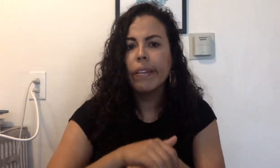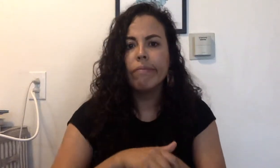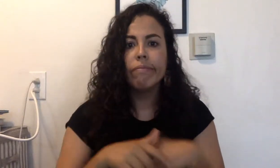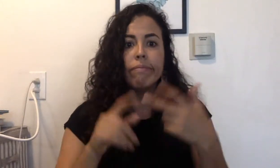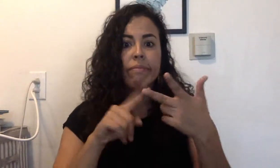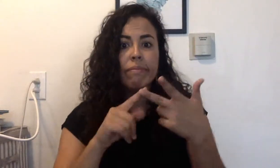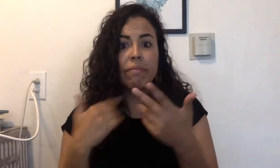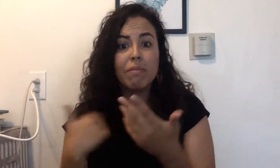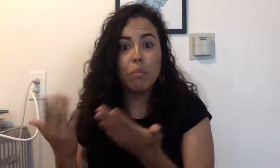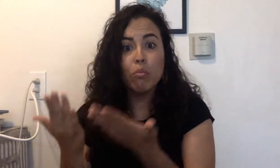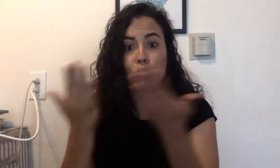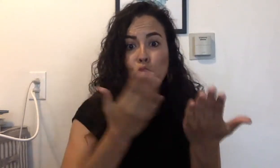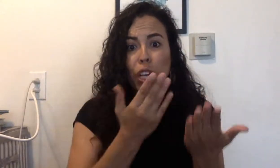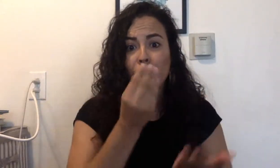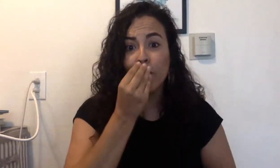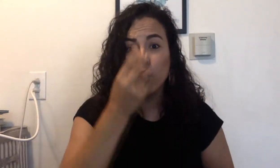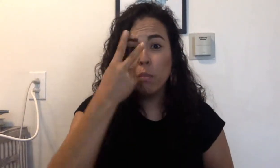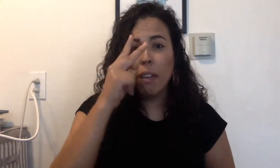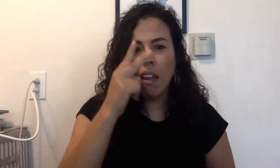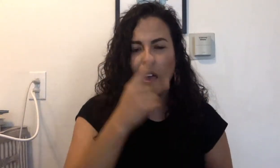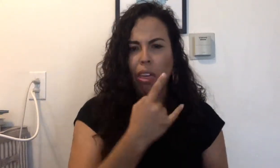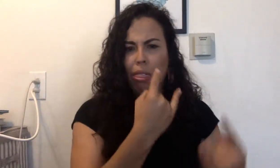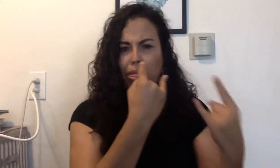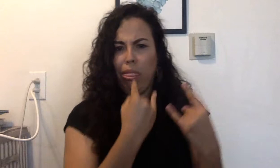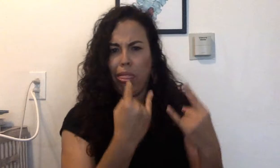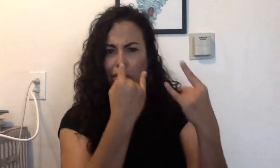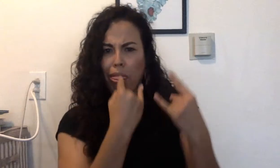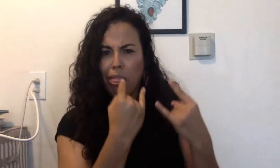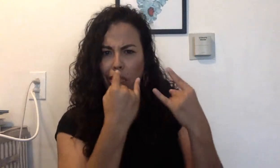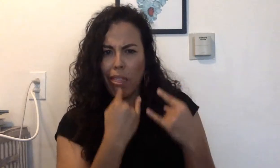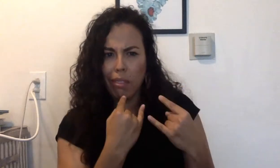I would be made fun of whenever I brought Mexican food for lunch.